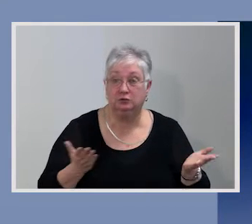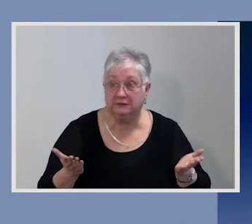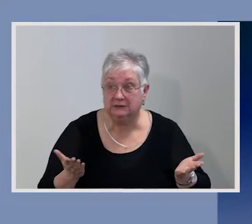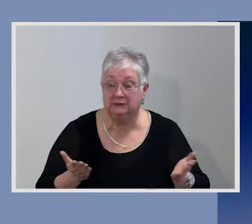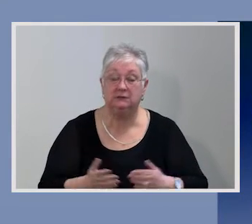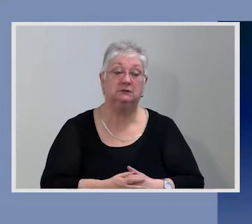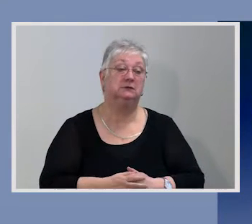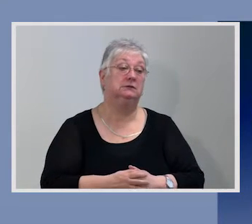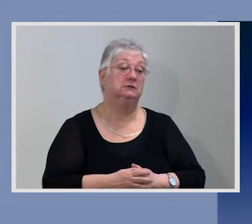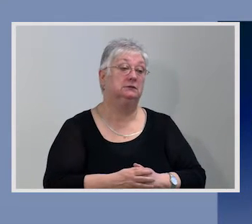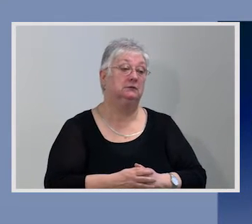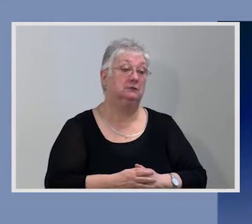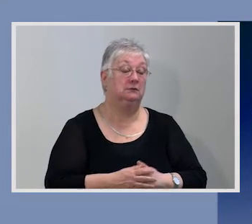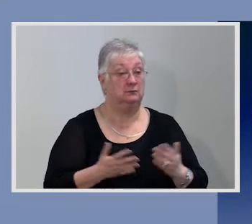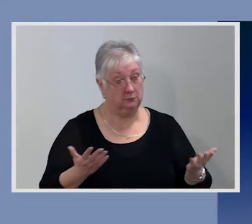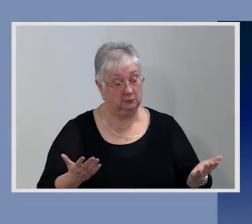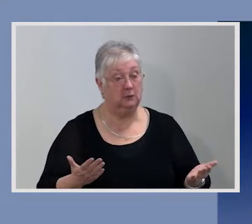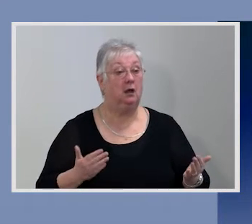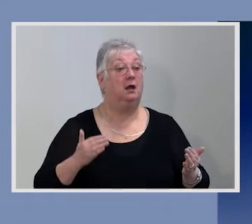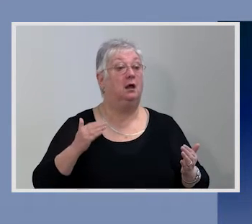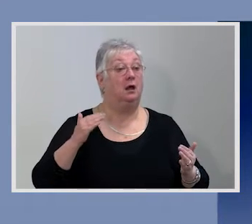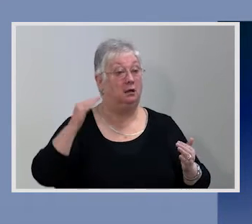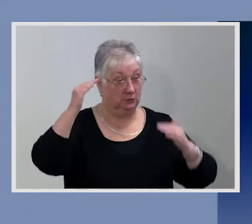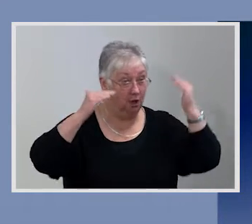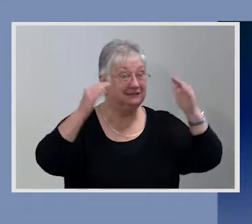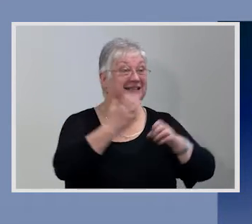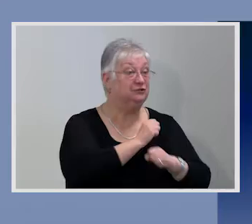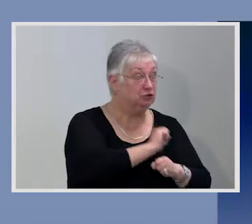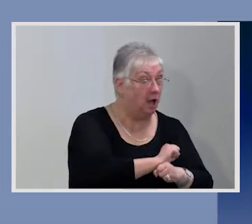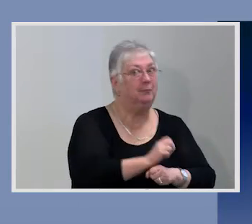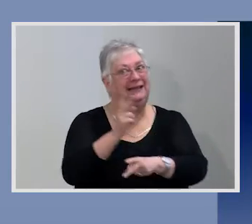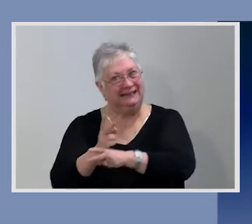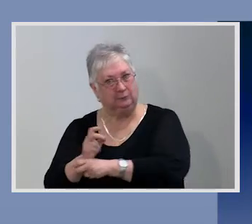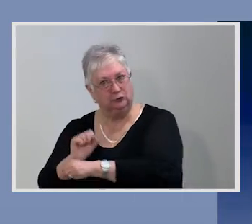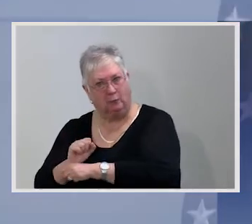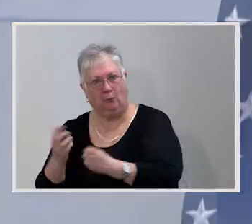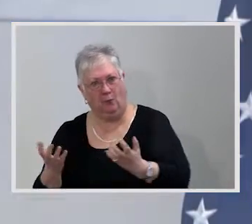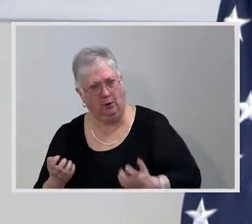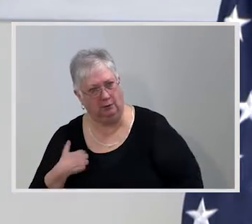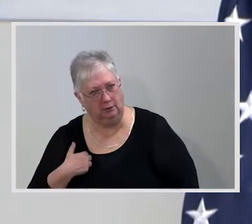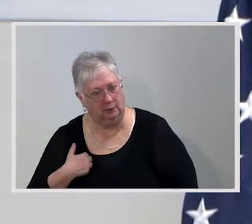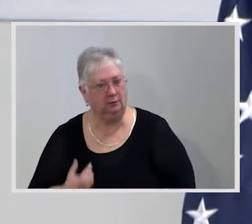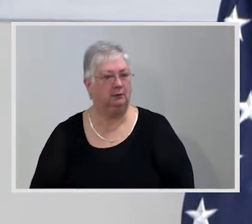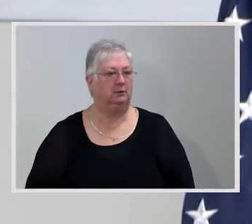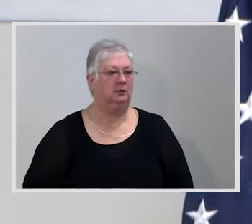AND FAMILIES ARE STRONGER. WE KNOW THAT IF WE SUPPORT RESIDENTS THAT ARE EXPERIENCING